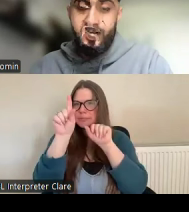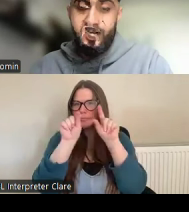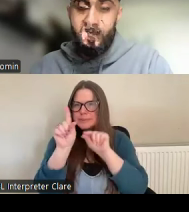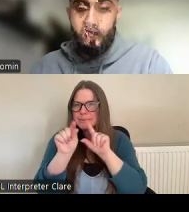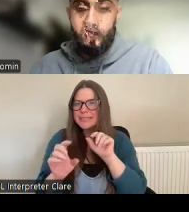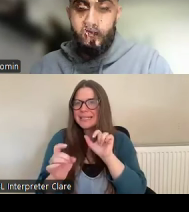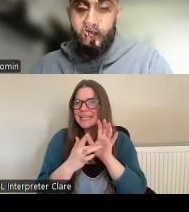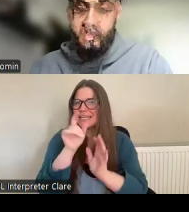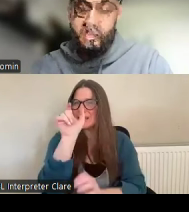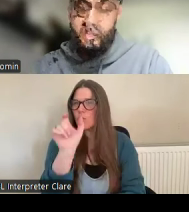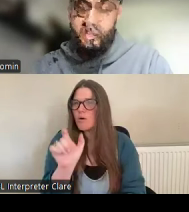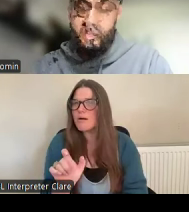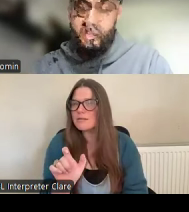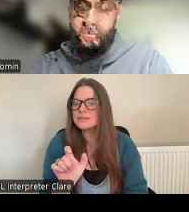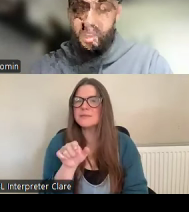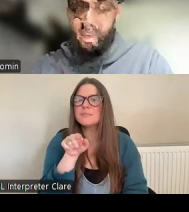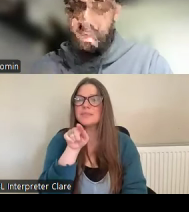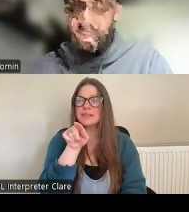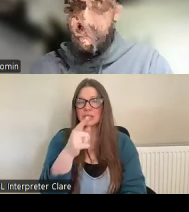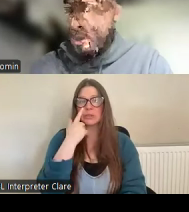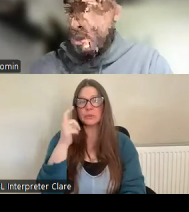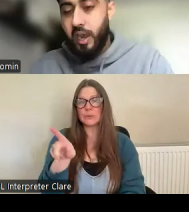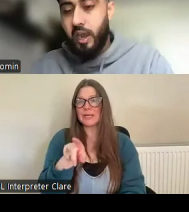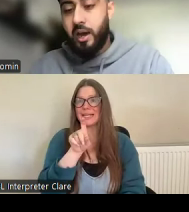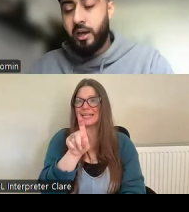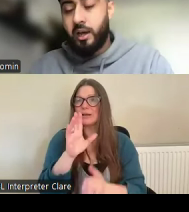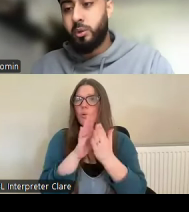Then what we can do is we can click that copy button and we want